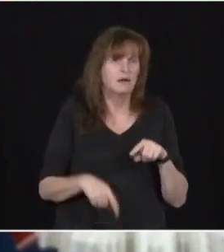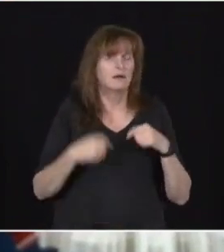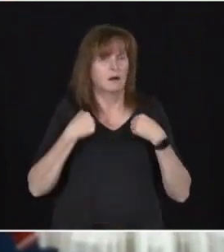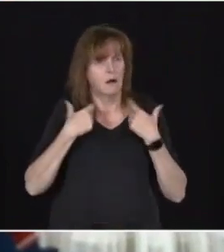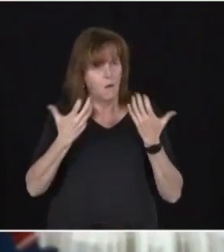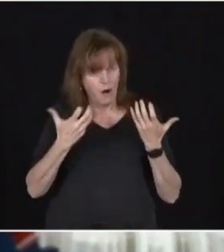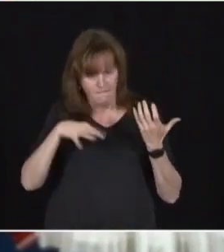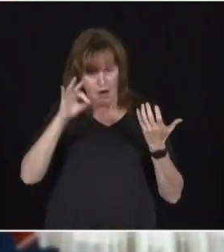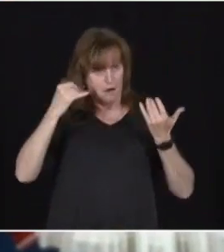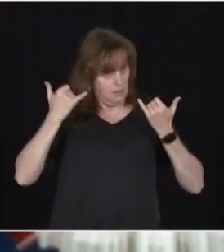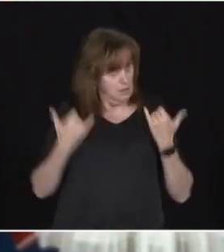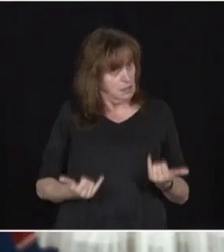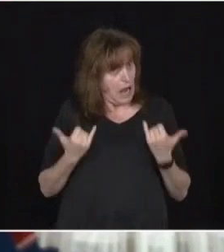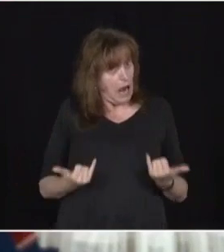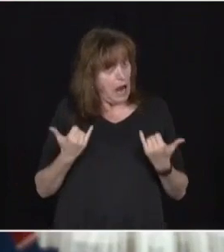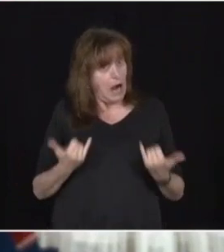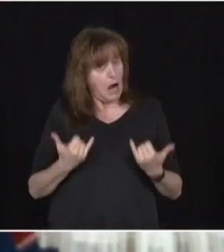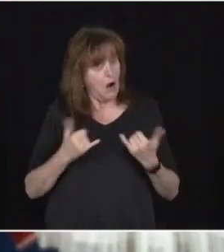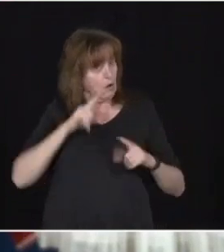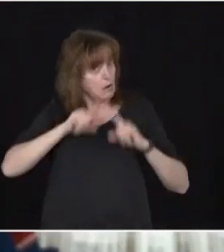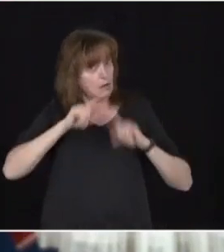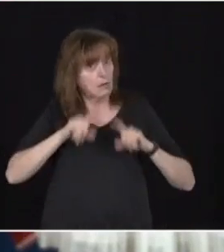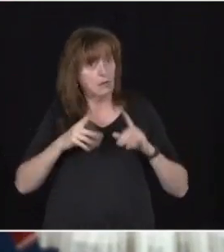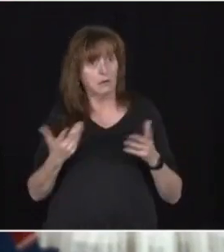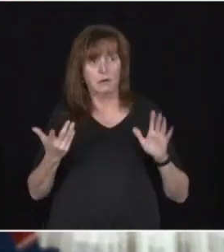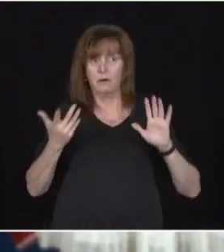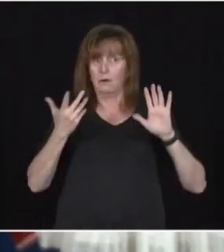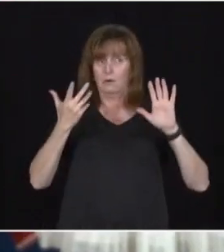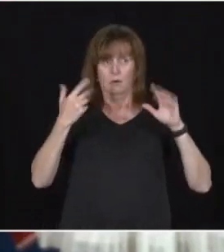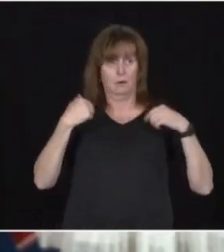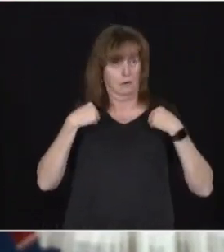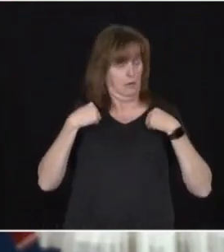that we get the answers. We have been absolutely fully transparent.